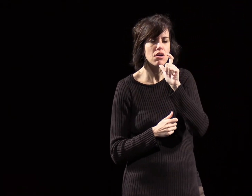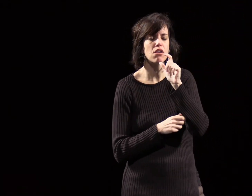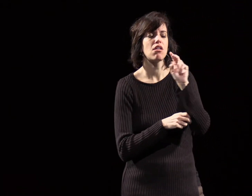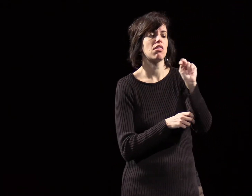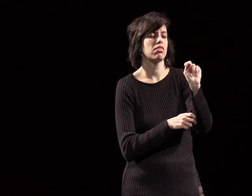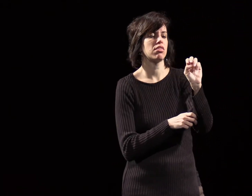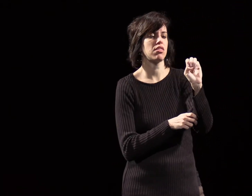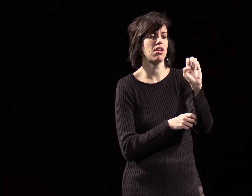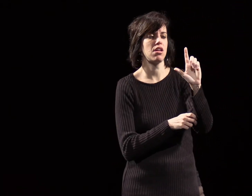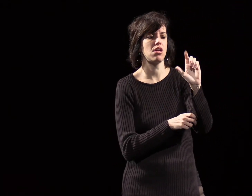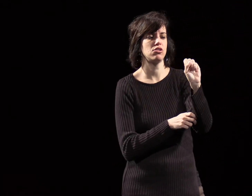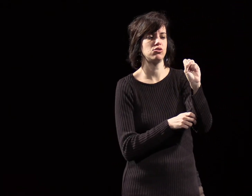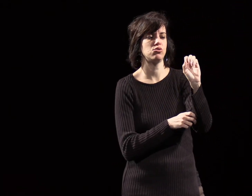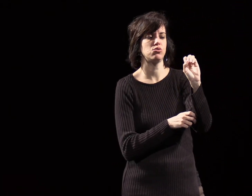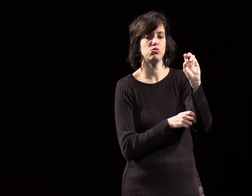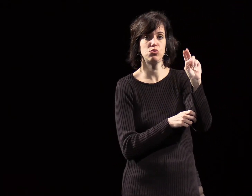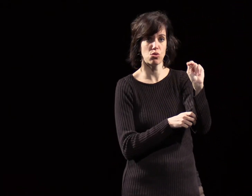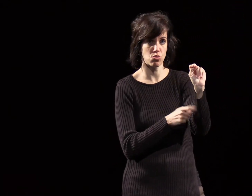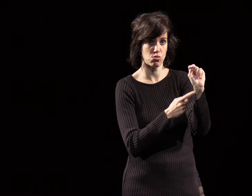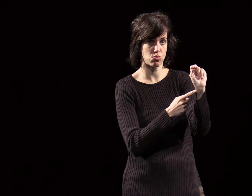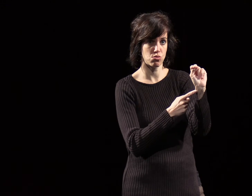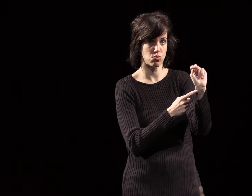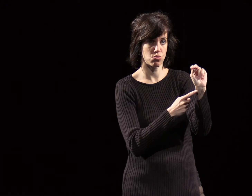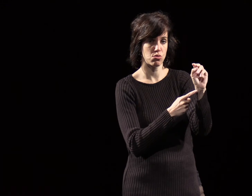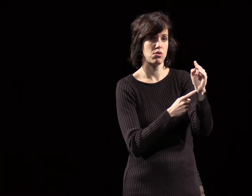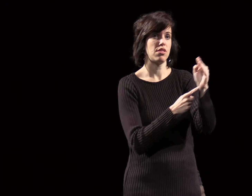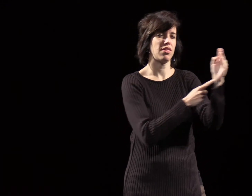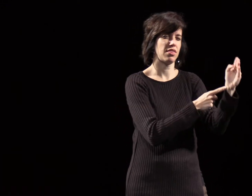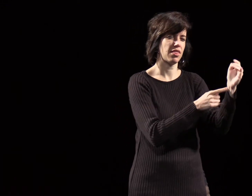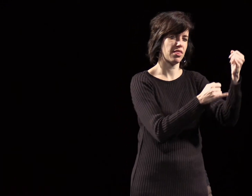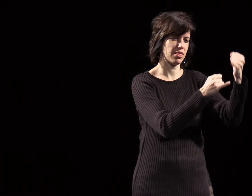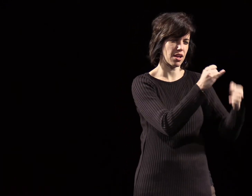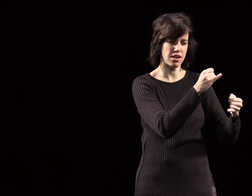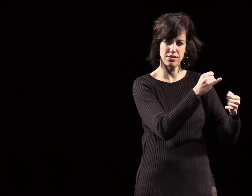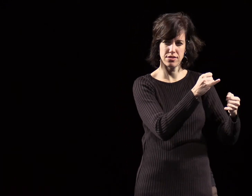Now, some of my influences, specifically the first person,